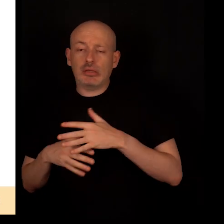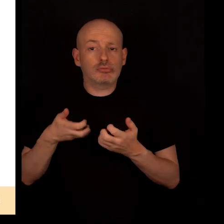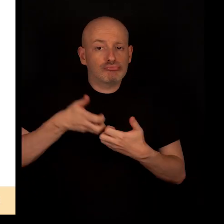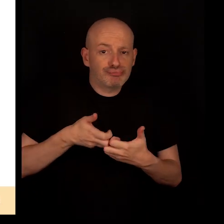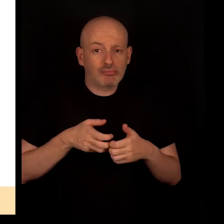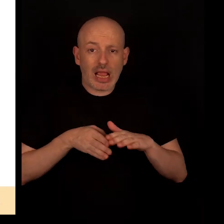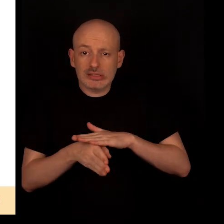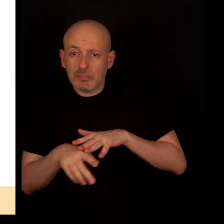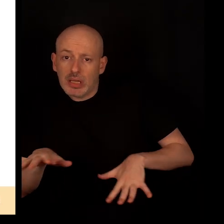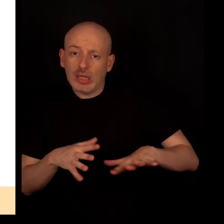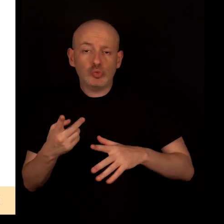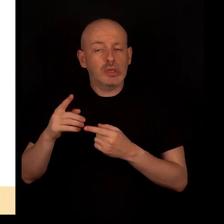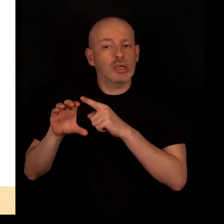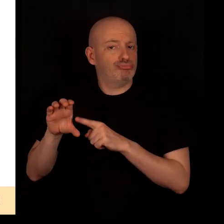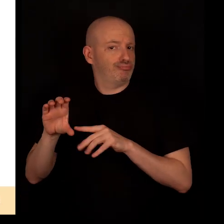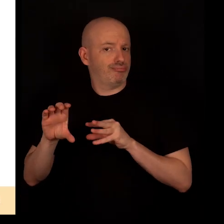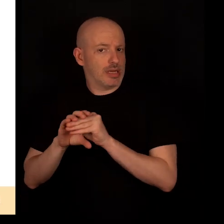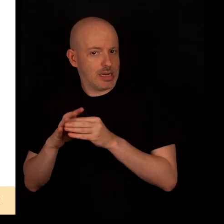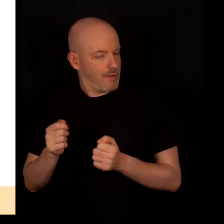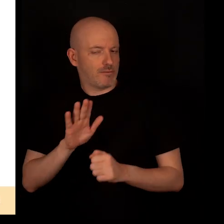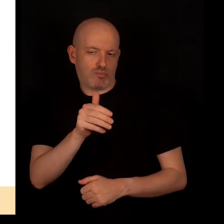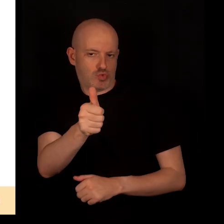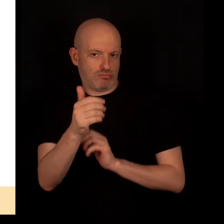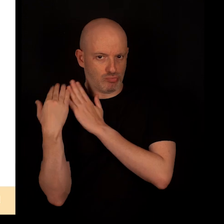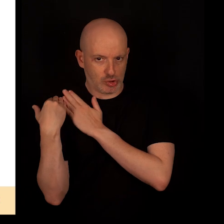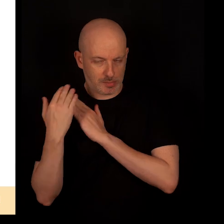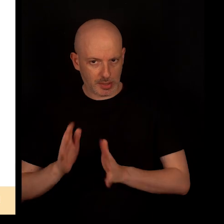to adapt the accessibility support. Yeah, it's up to you.